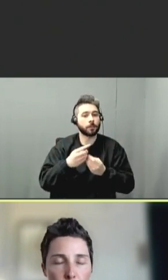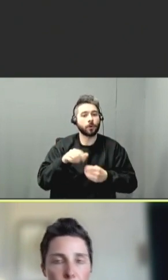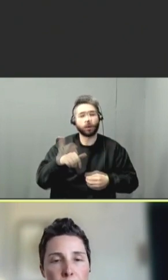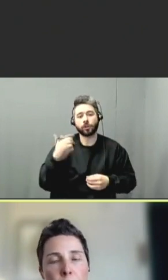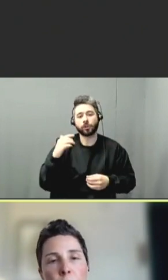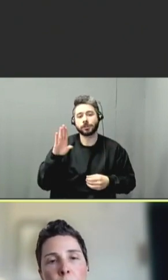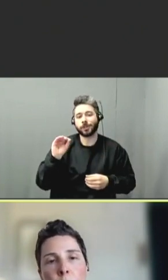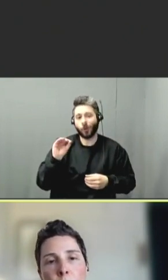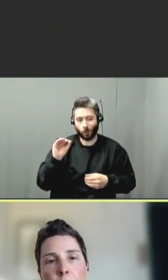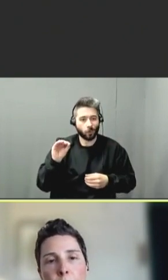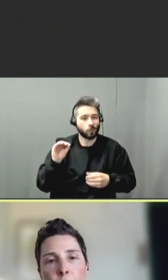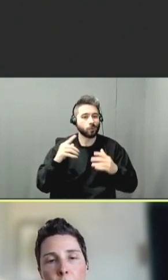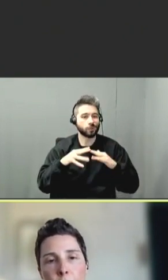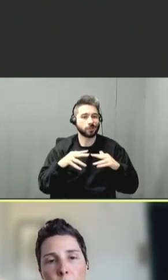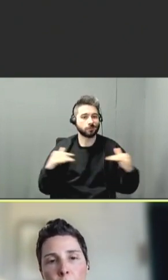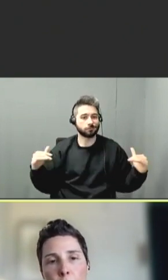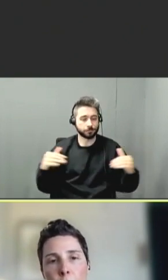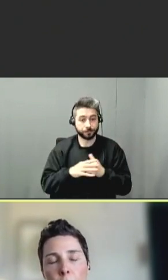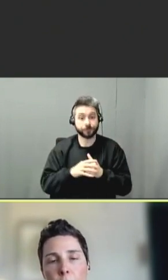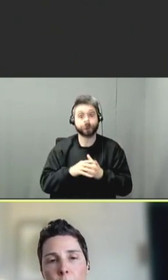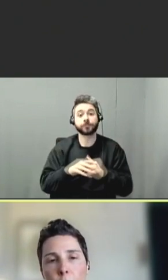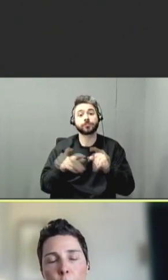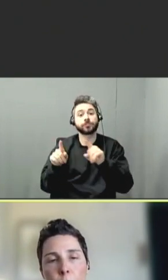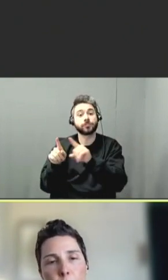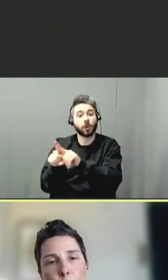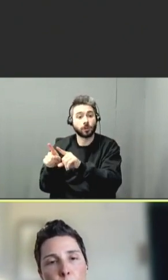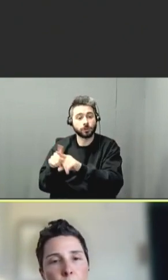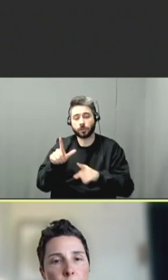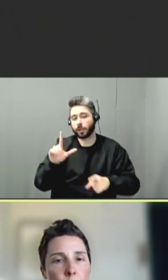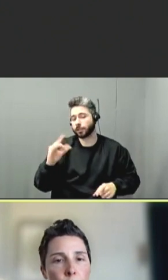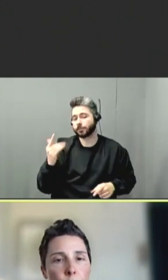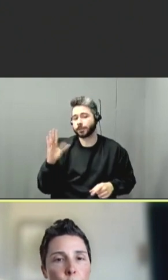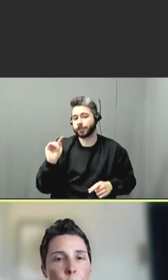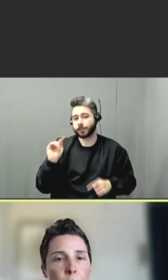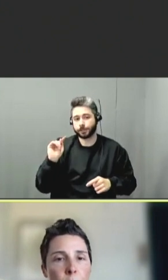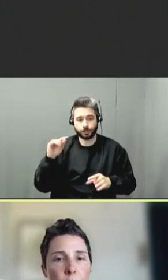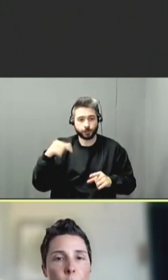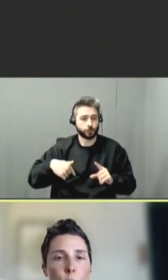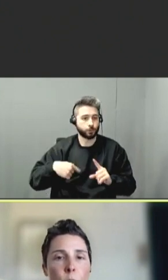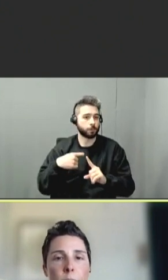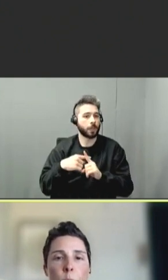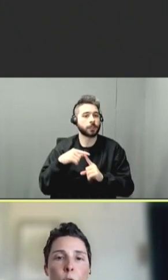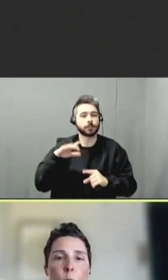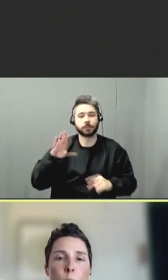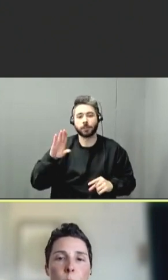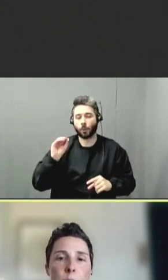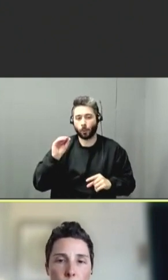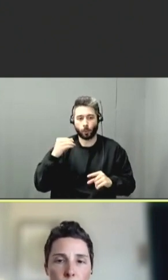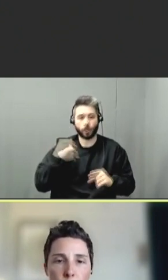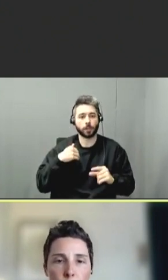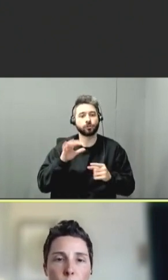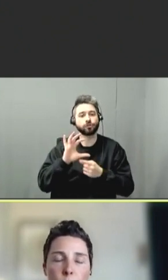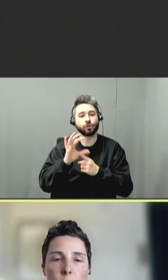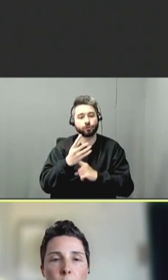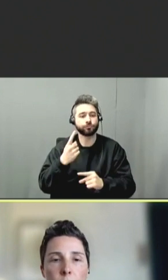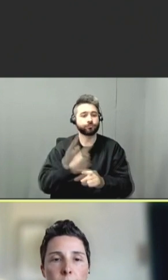et cetera. Additionally, LGBTQ+ CBOs created culturally appropriate materials focused on